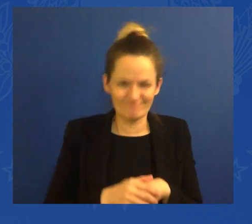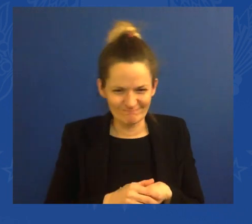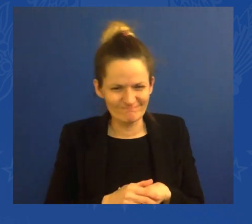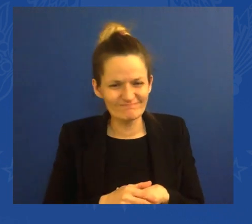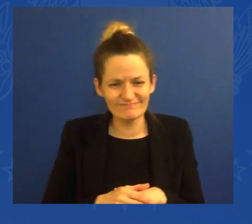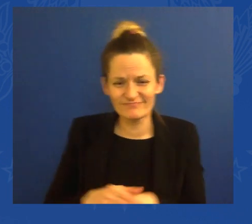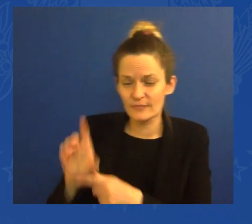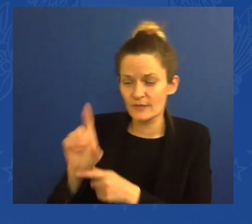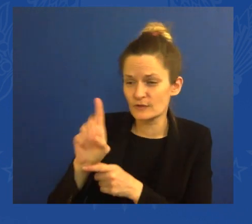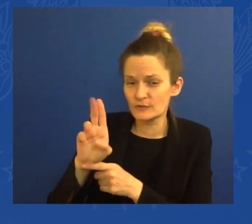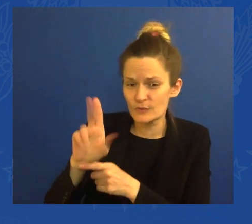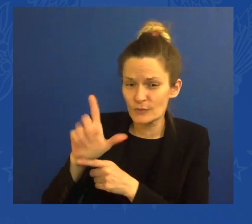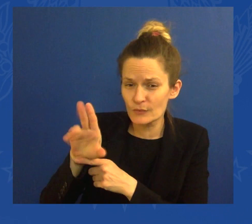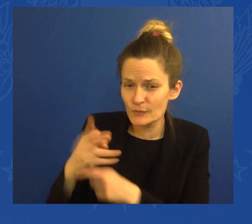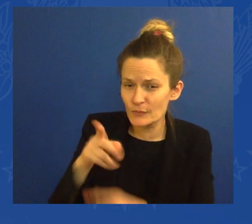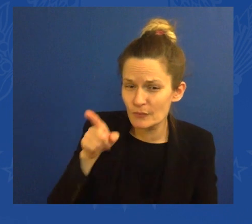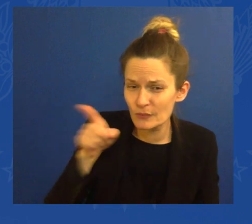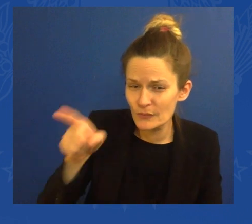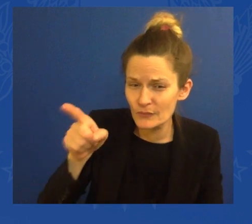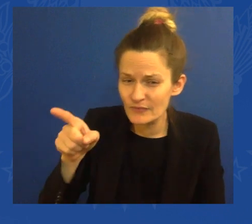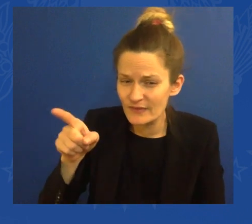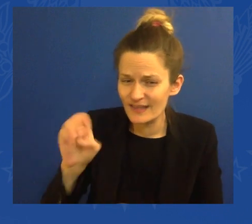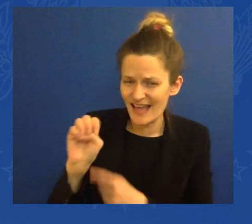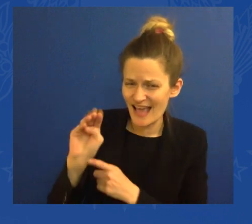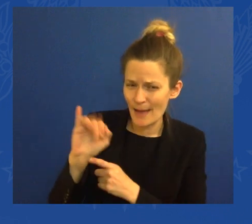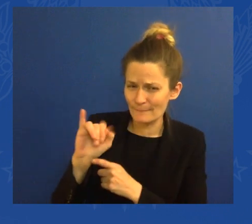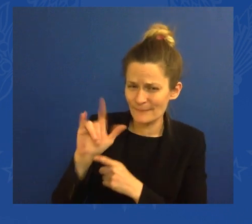she had on a -- she -- I mean, I tell you, you're tough, kid.